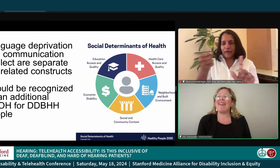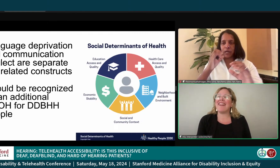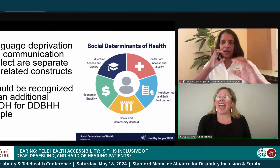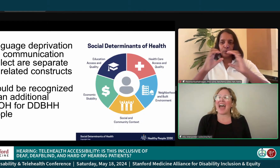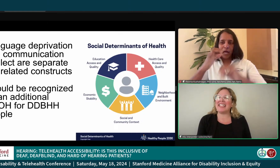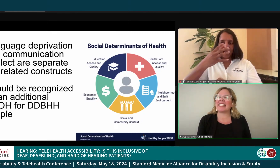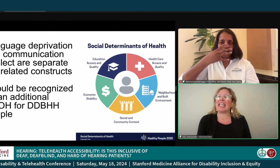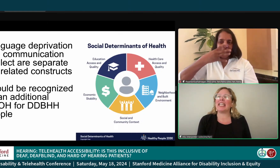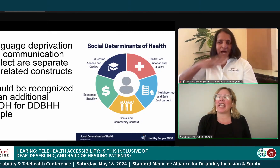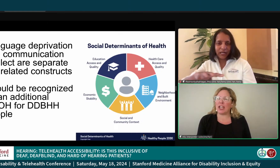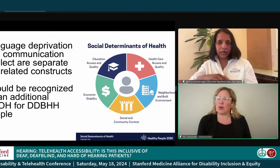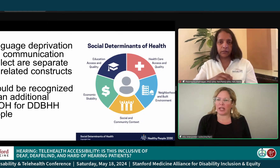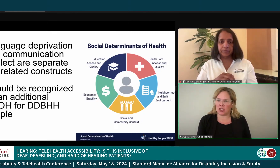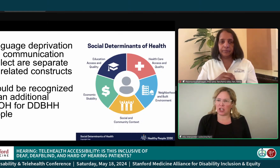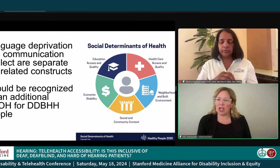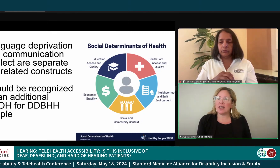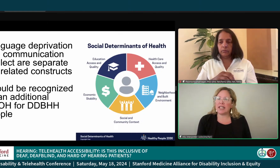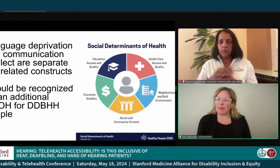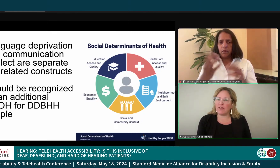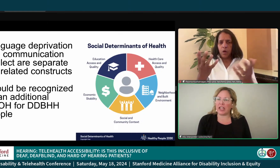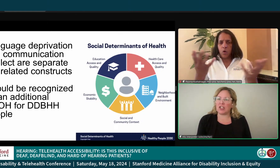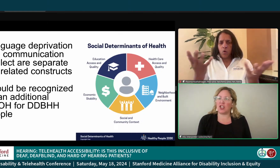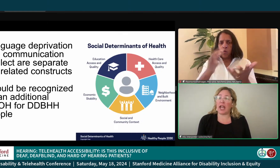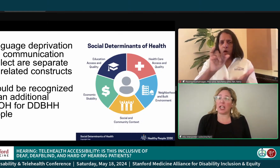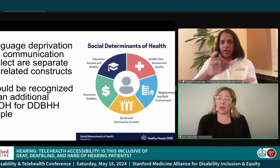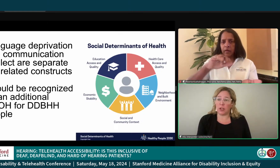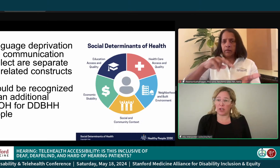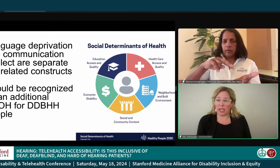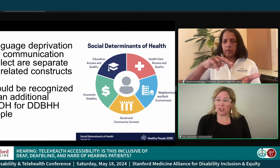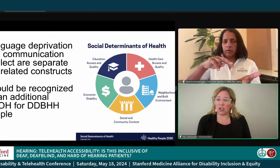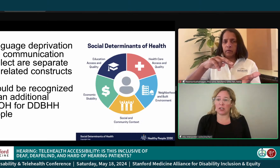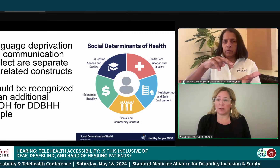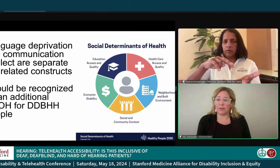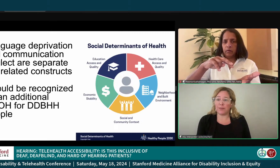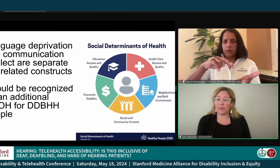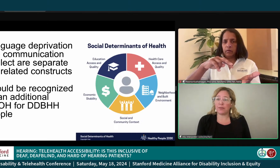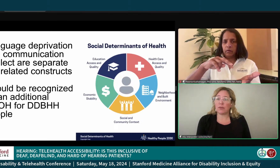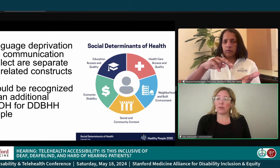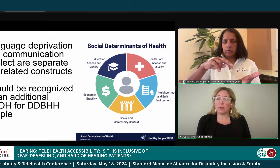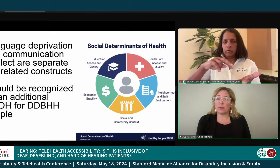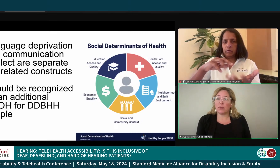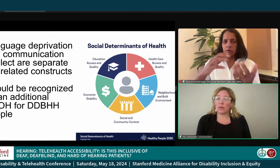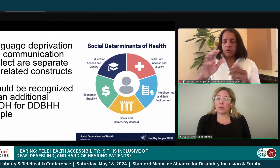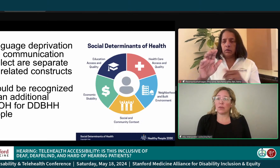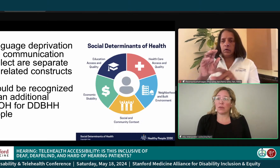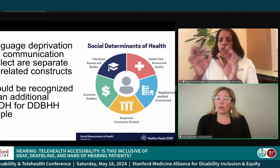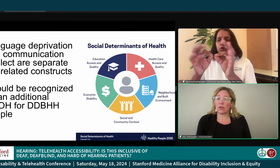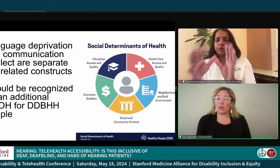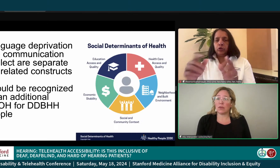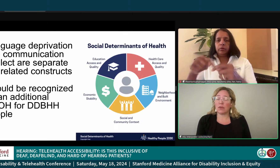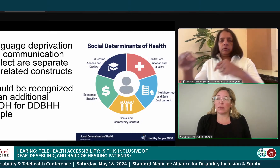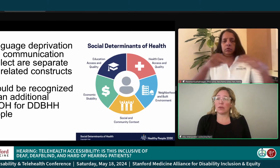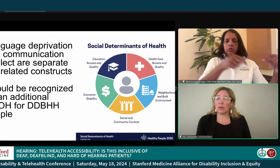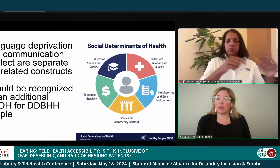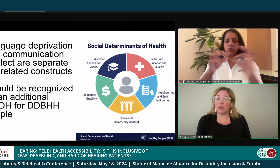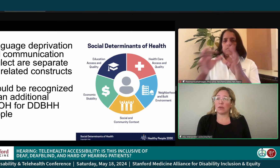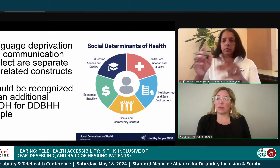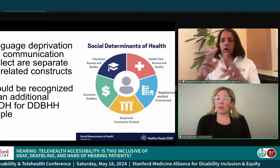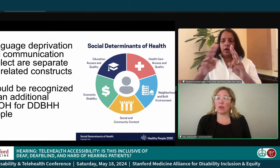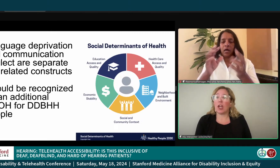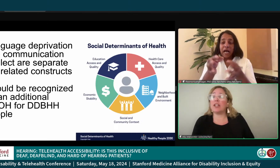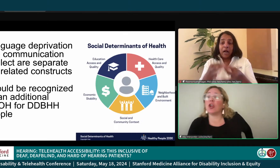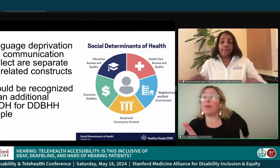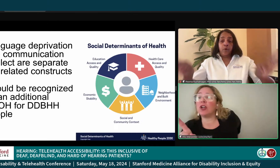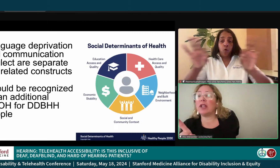and that is language deprivation and communication. Interpreter,